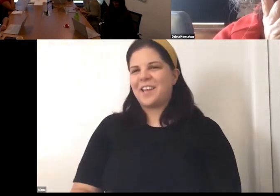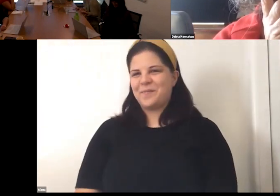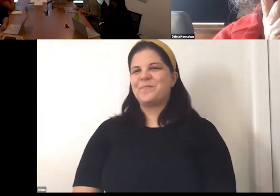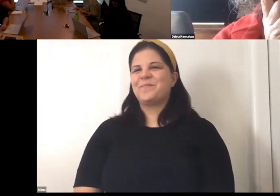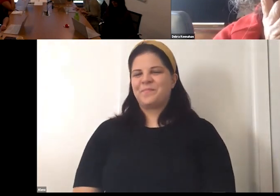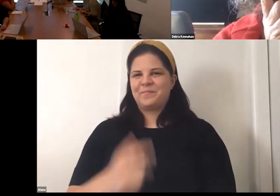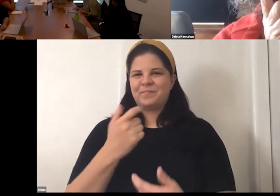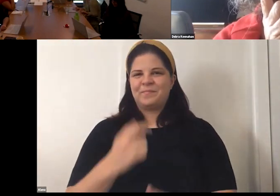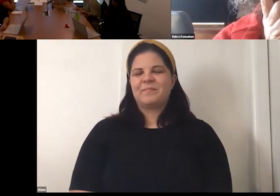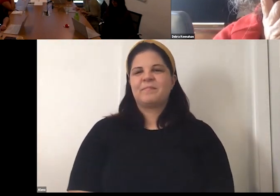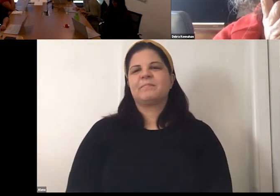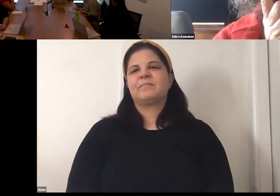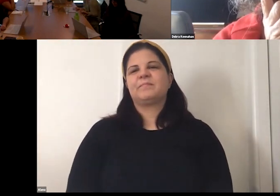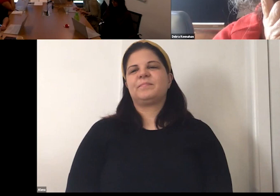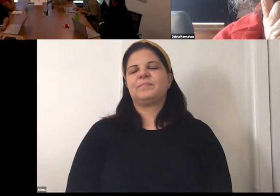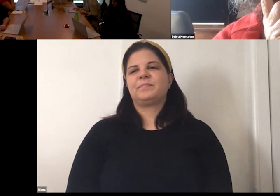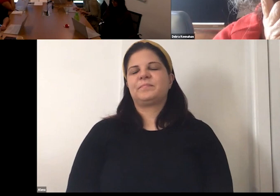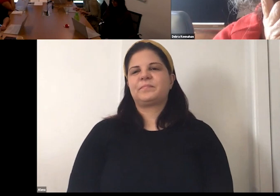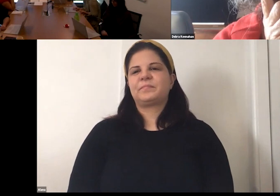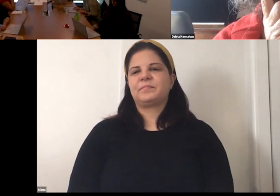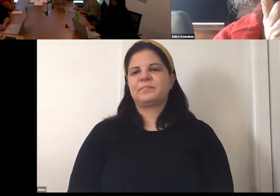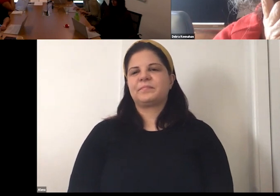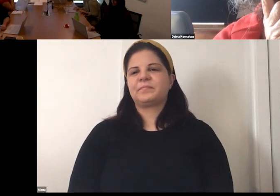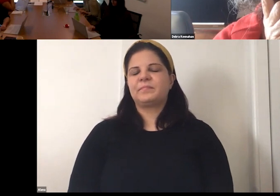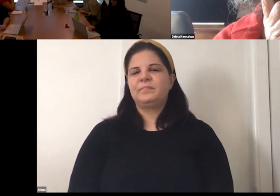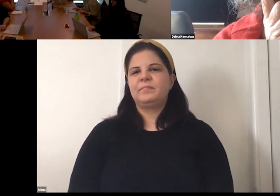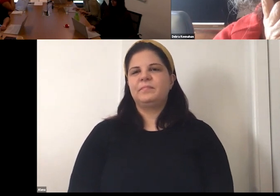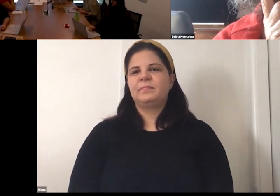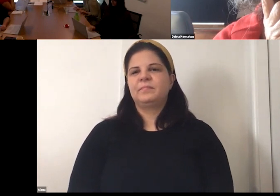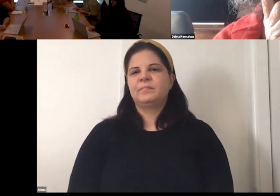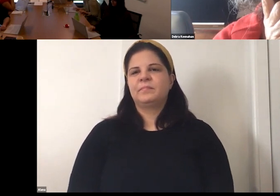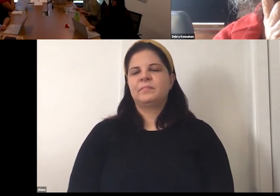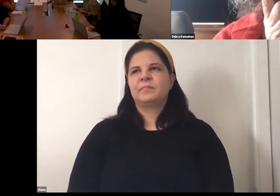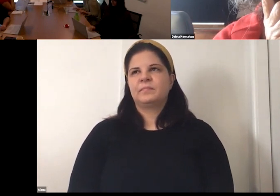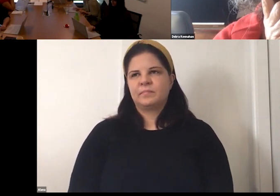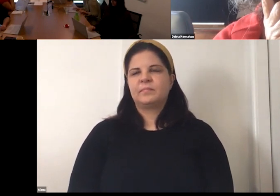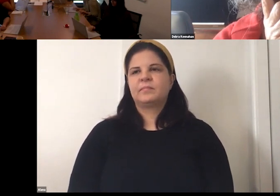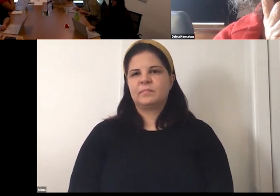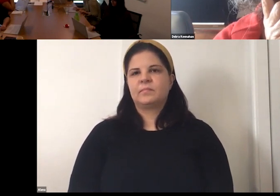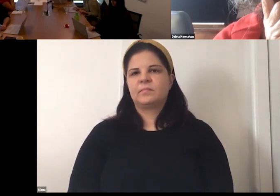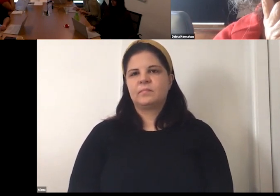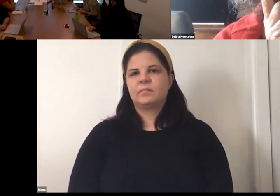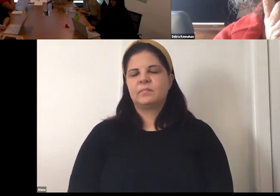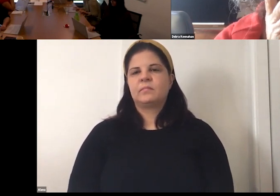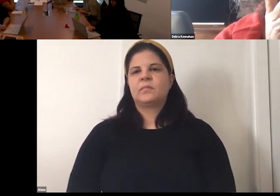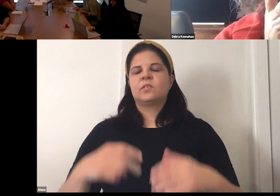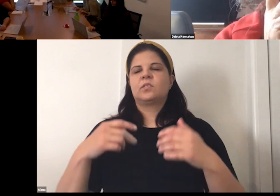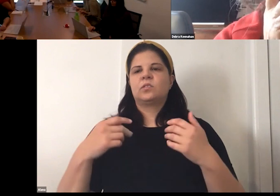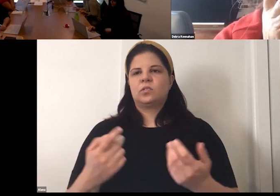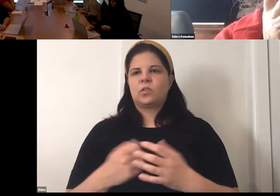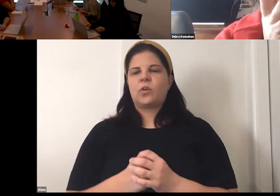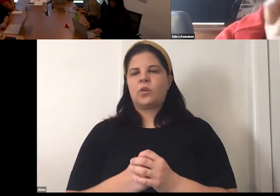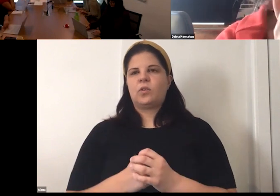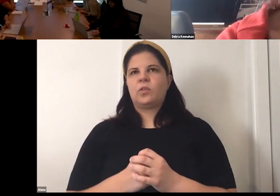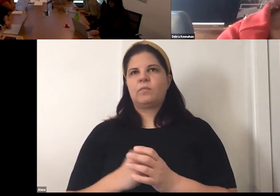The - as I say, this is the third iteration and final of the arts and disability mentoring